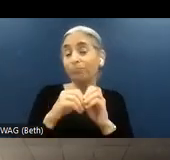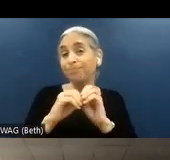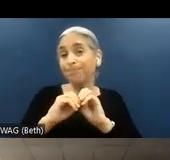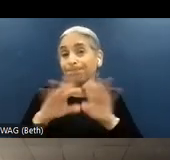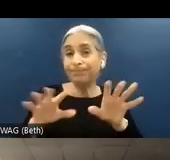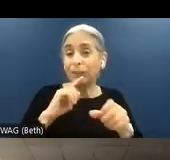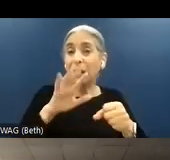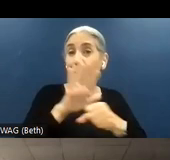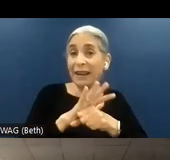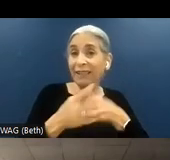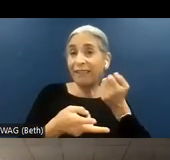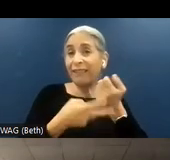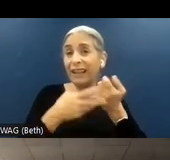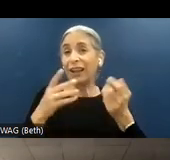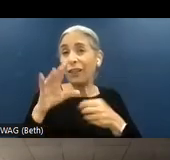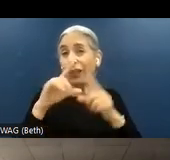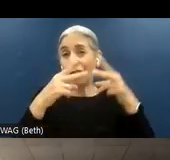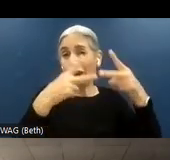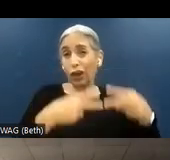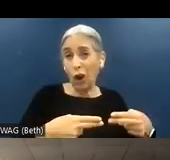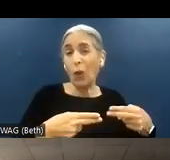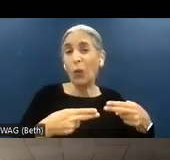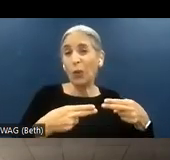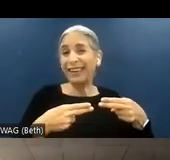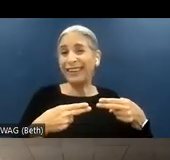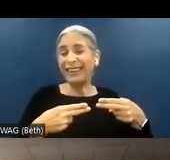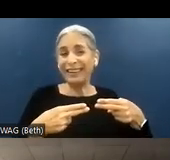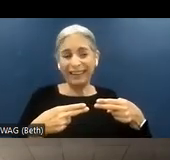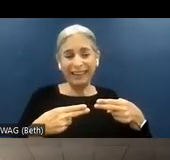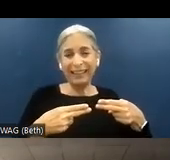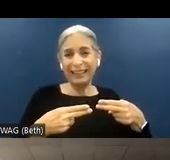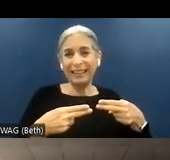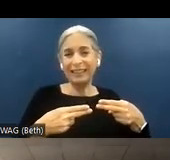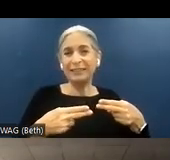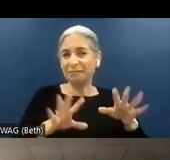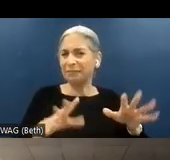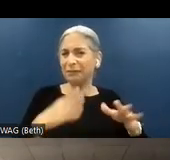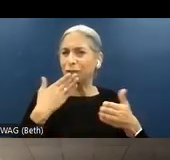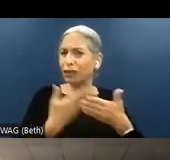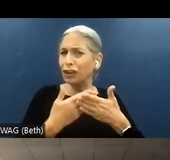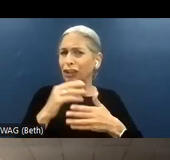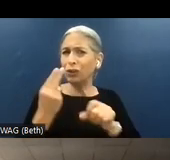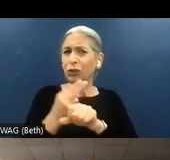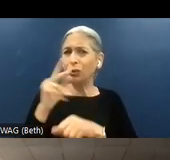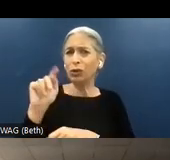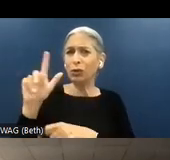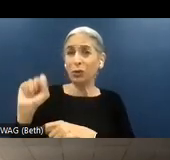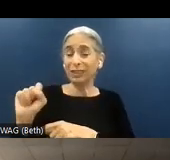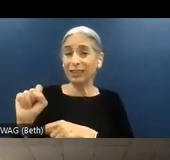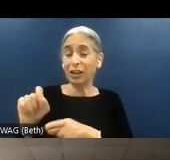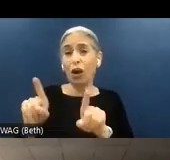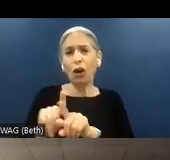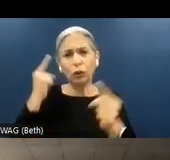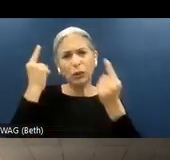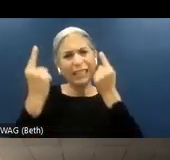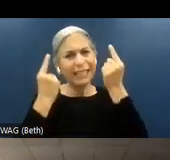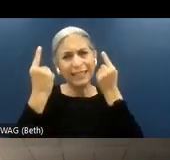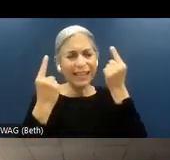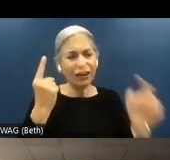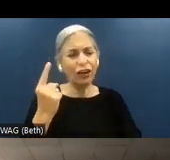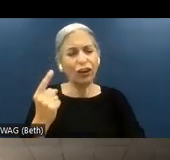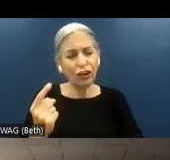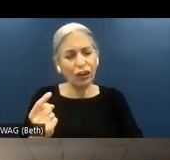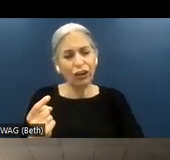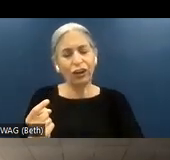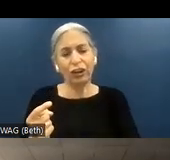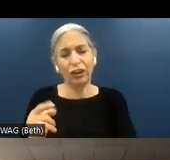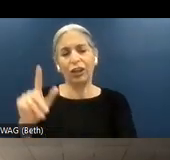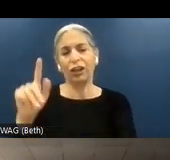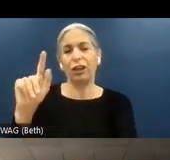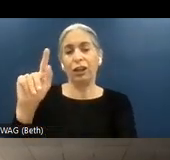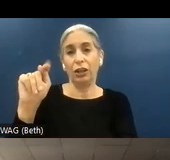the code to another environment. Also, consider tools or solutions that are